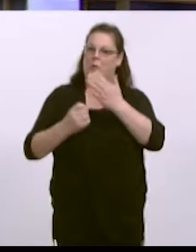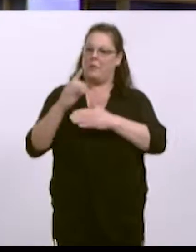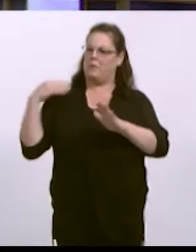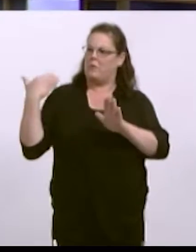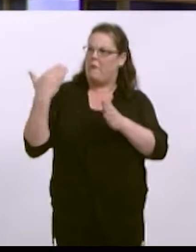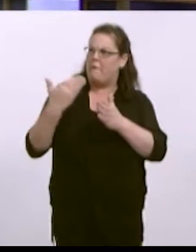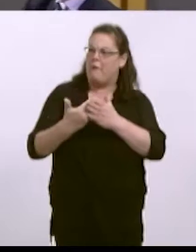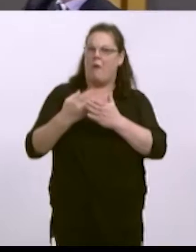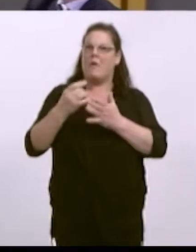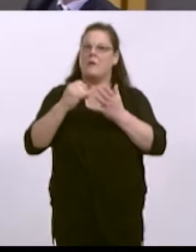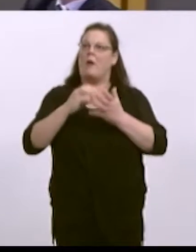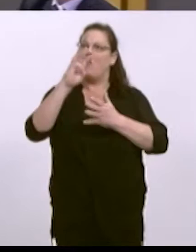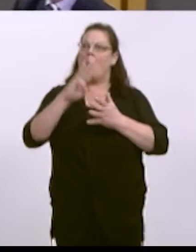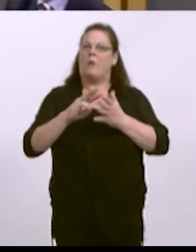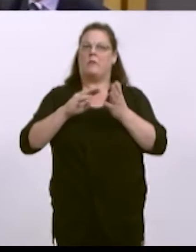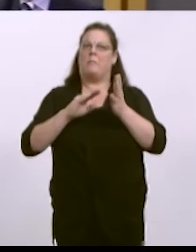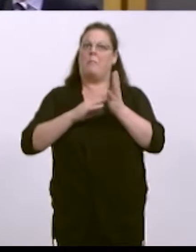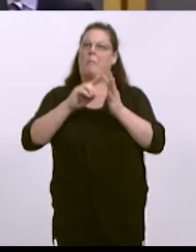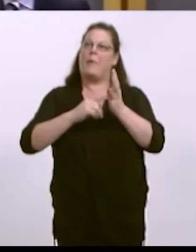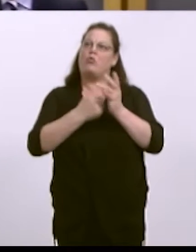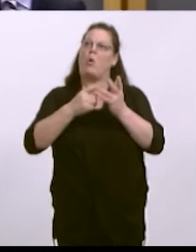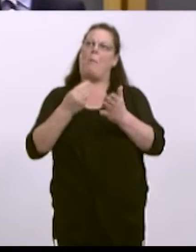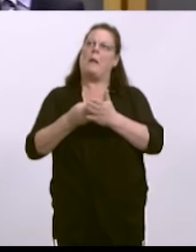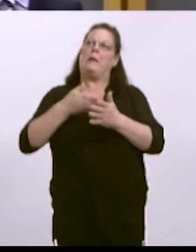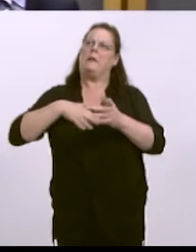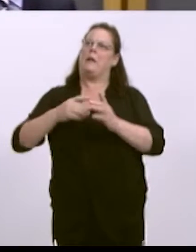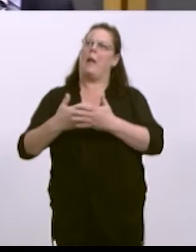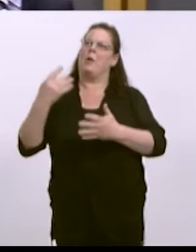ei angen ar gyfer Metro De Cymru? OAQ(5)0222(FM) Carwyn Jones: The metro phase 2 project has